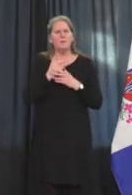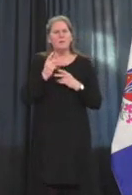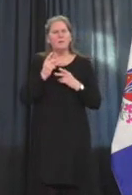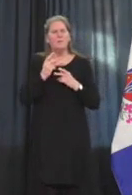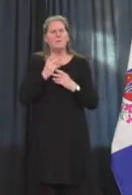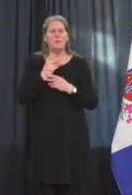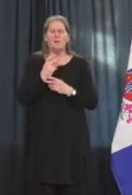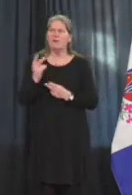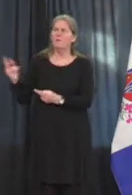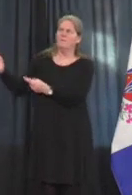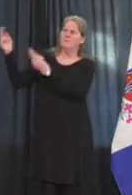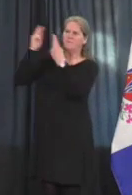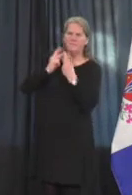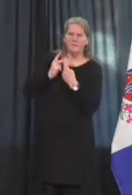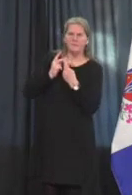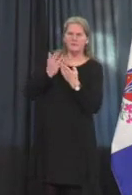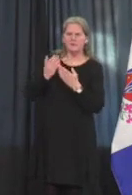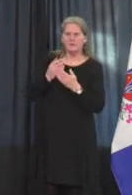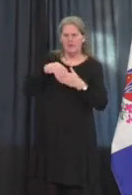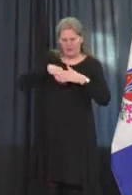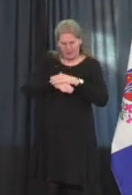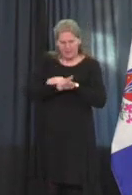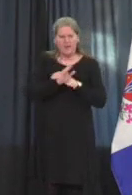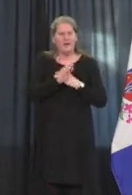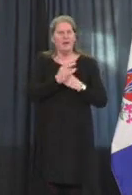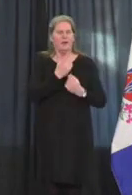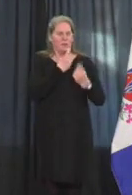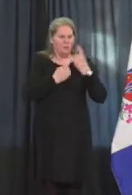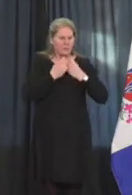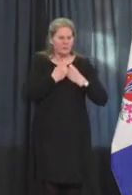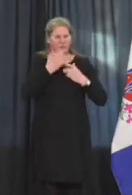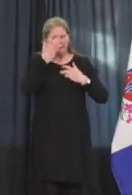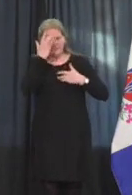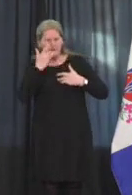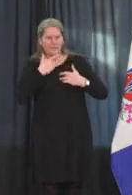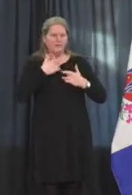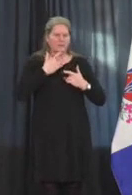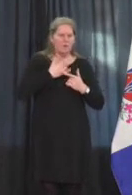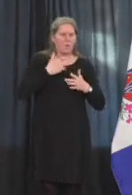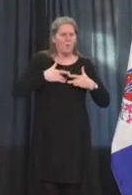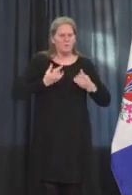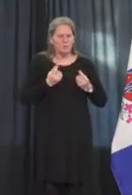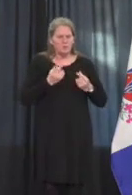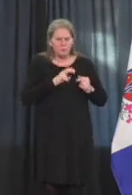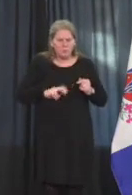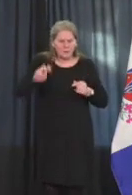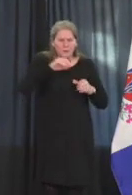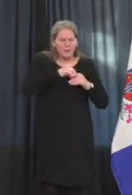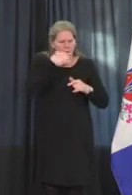CHECK IN TO REPORT IF THEY'RE SYMPTOMATIC OR WHAT THEY'RE DOING IN THE TERRITORY AND WHERE THEY'RE GOING.